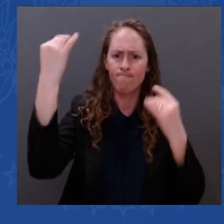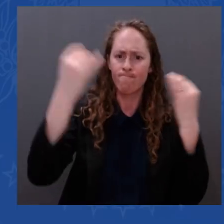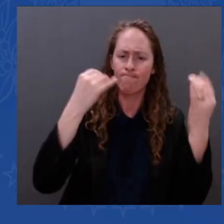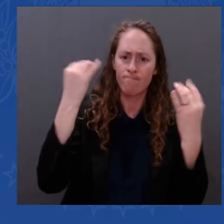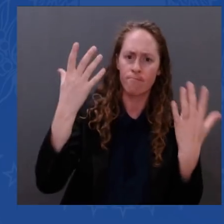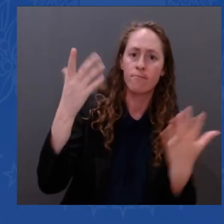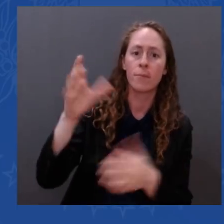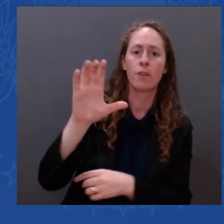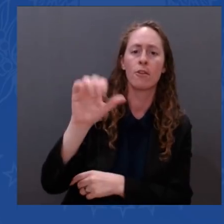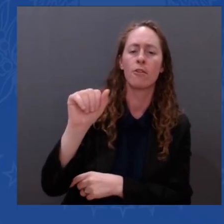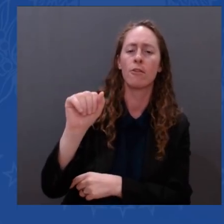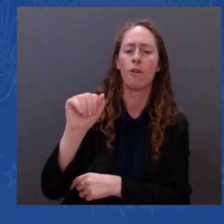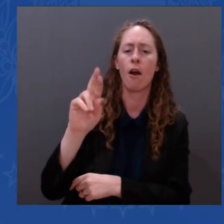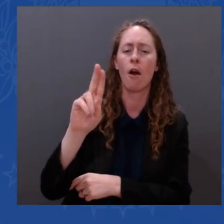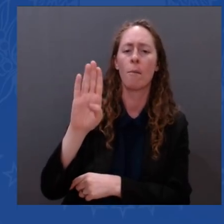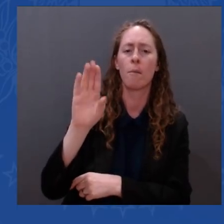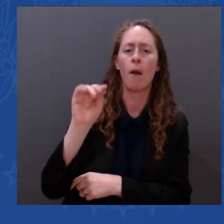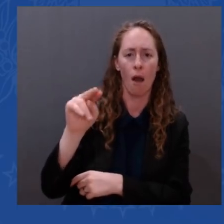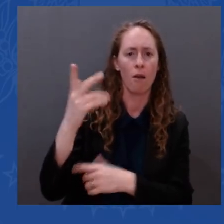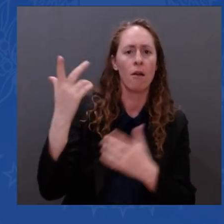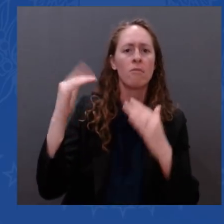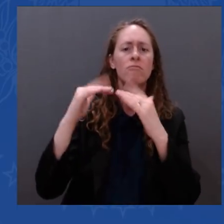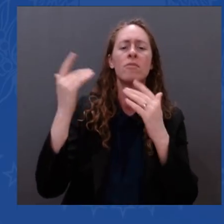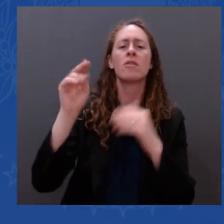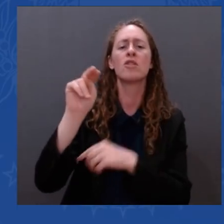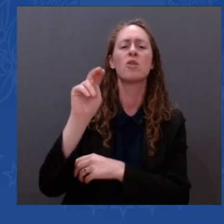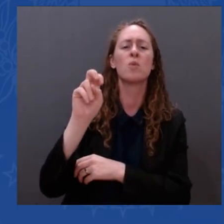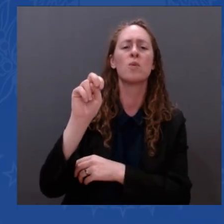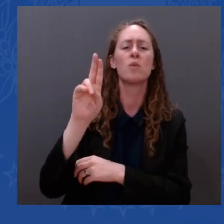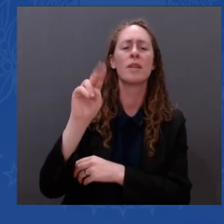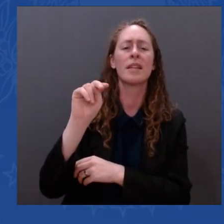the Biden administration's goal of achieving 40